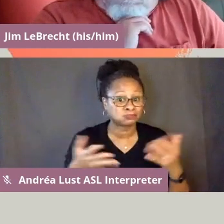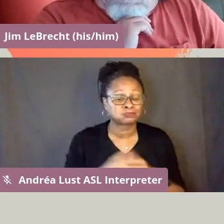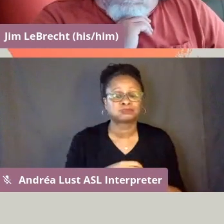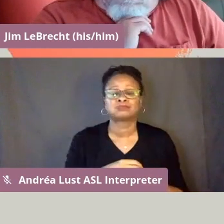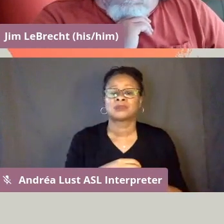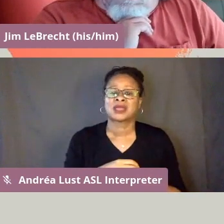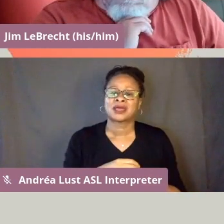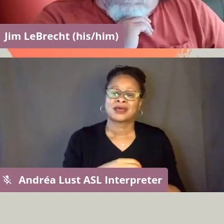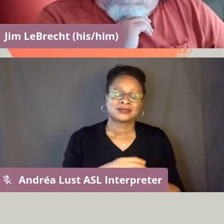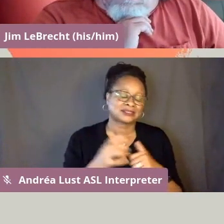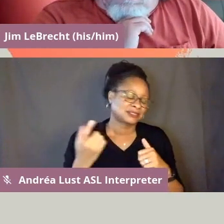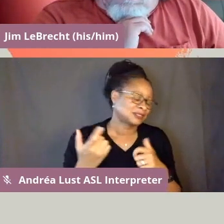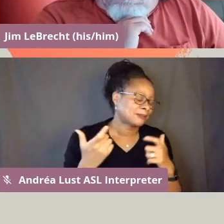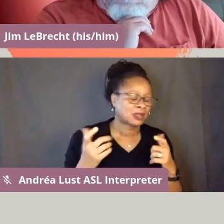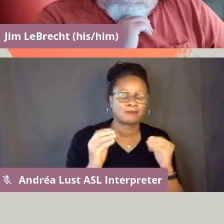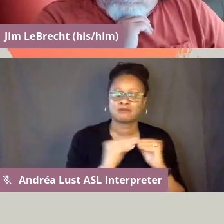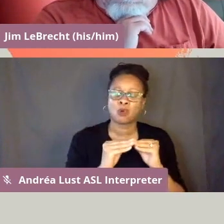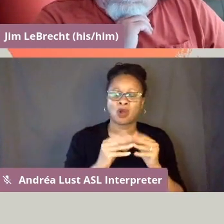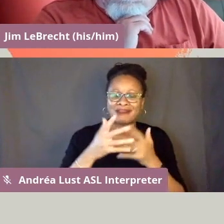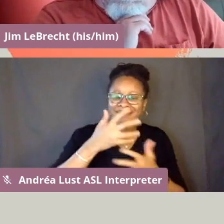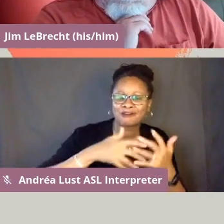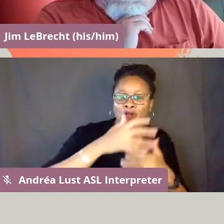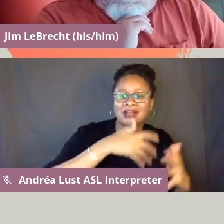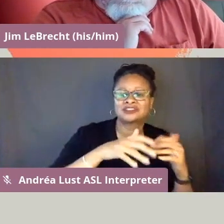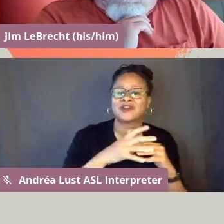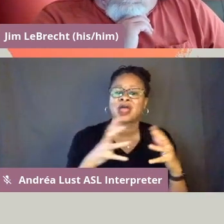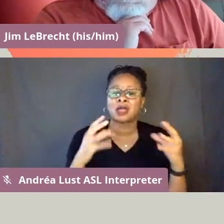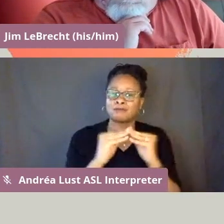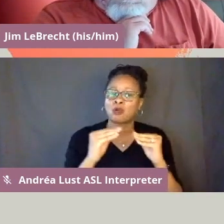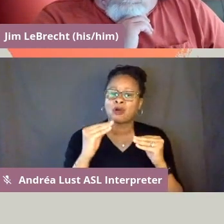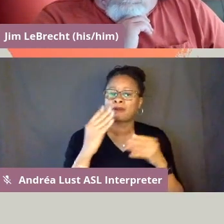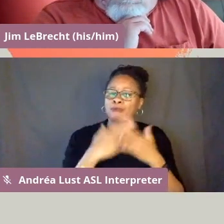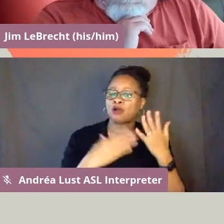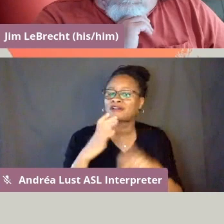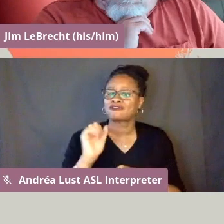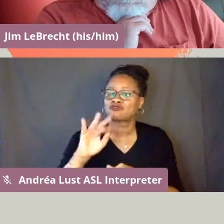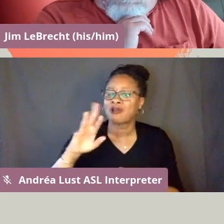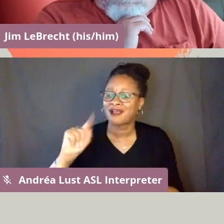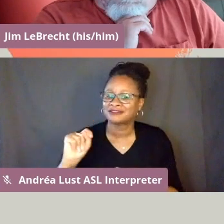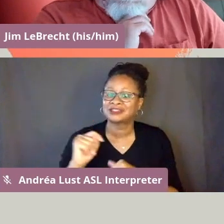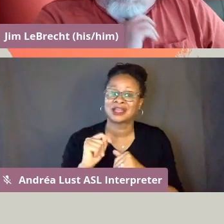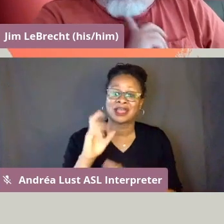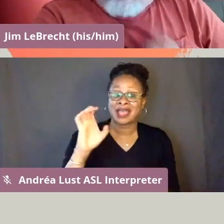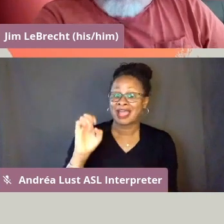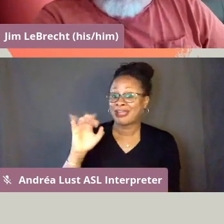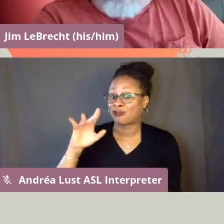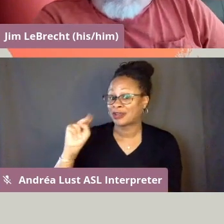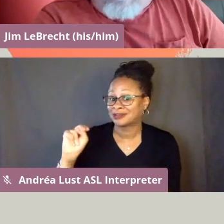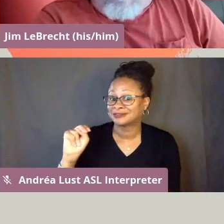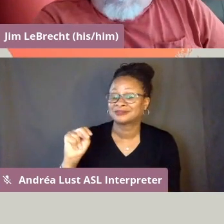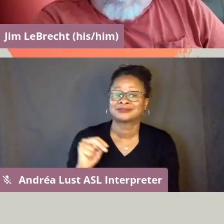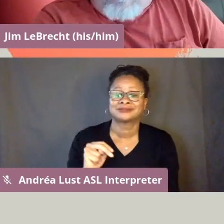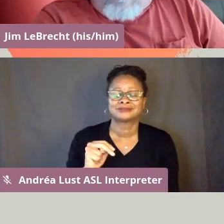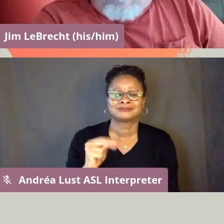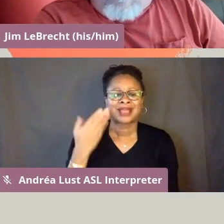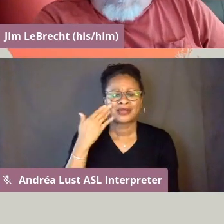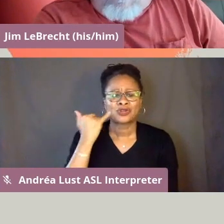something much more interactive and much more part of the craft. So Erin, I don't know if you want to speak to that balance.